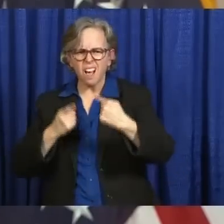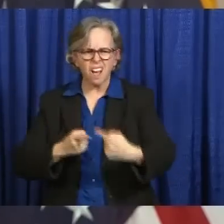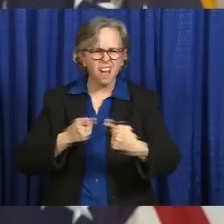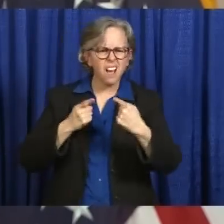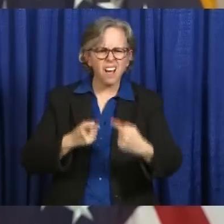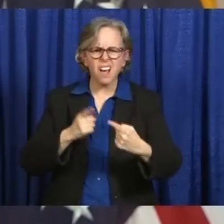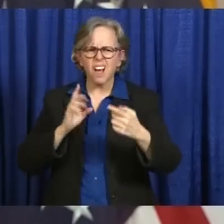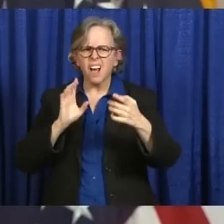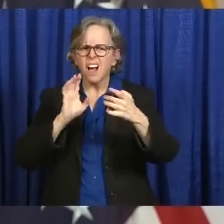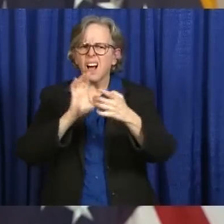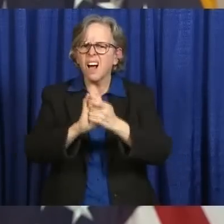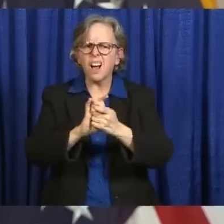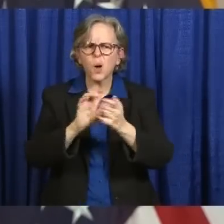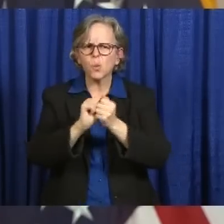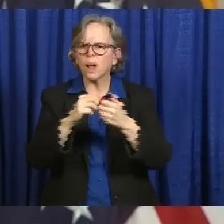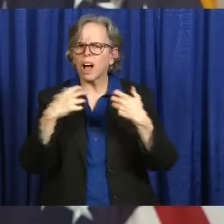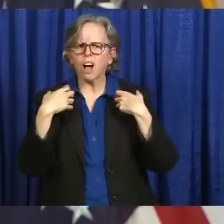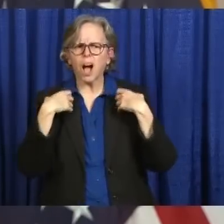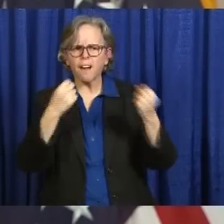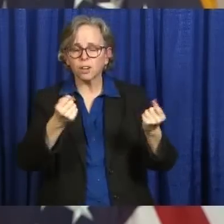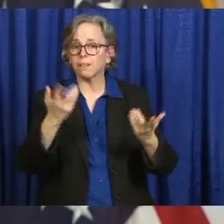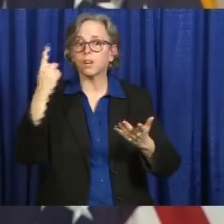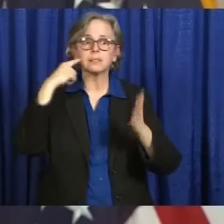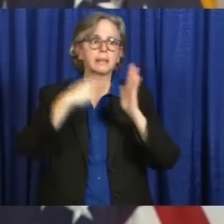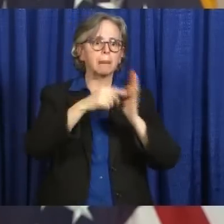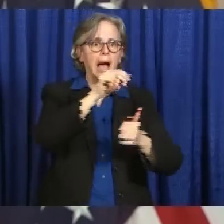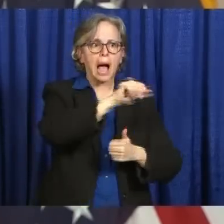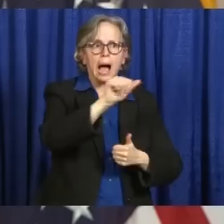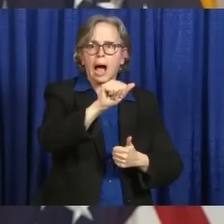SUPPORTS. THIS WOULD INCLUDE THINGS LIKE